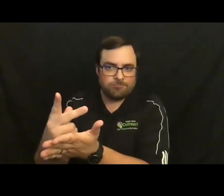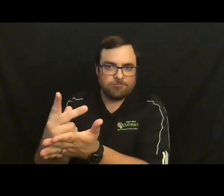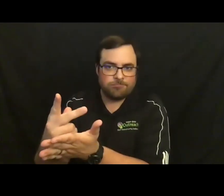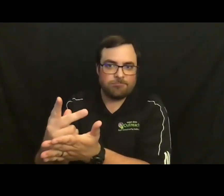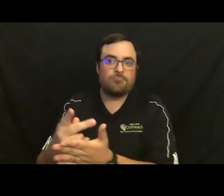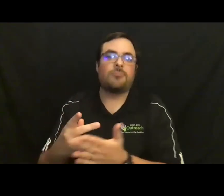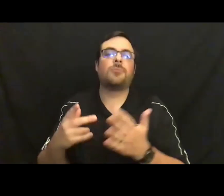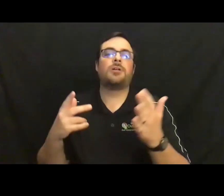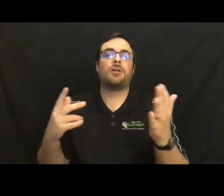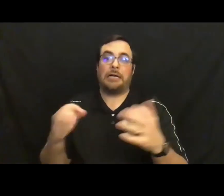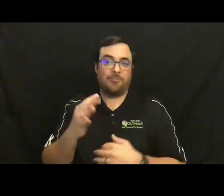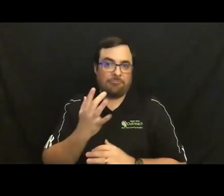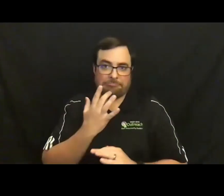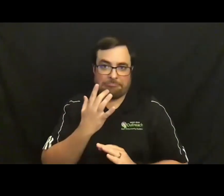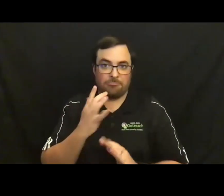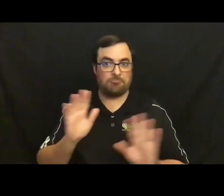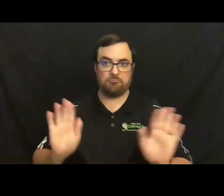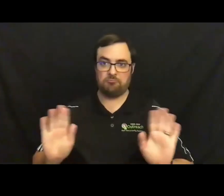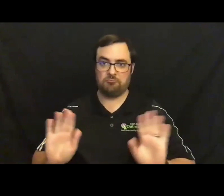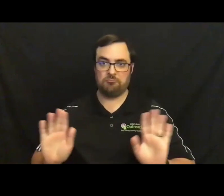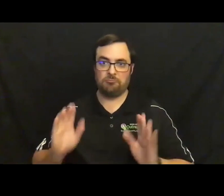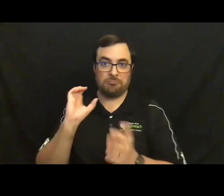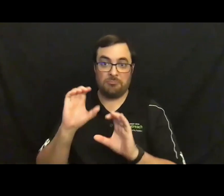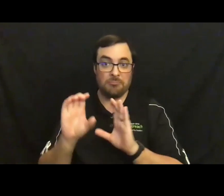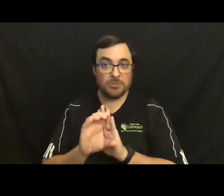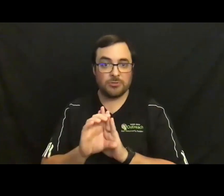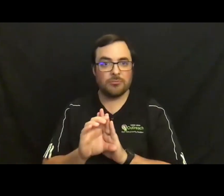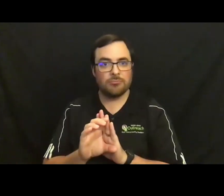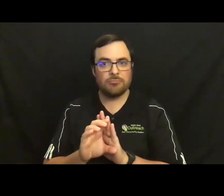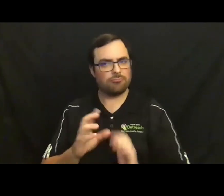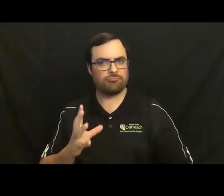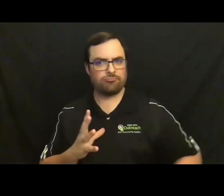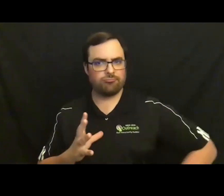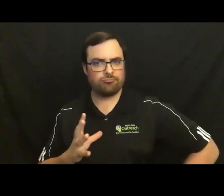and if you would rather us not use your pictures or your video you can just let us know that